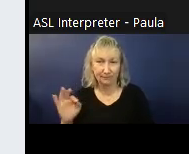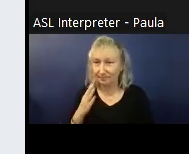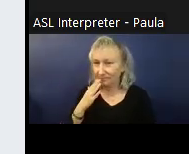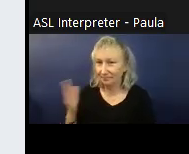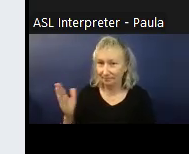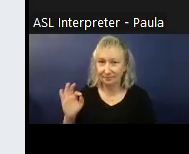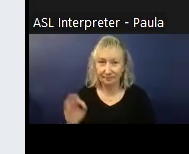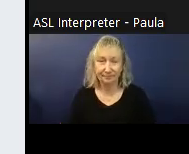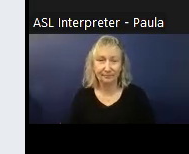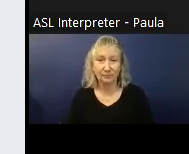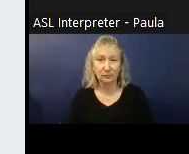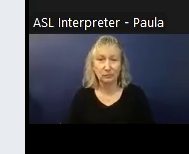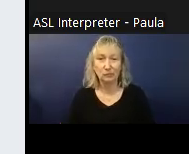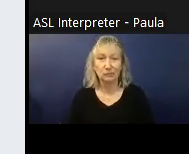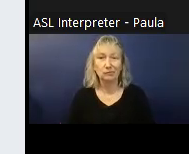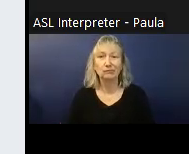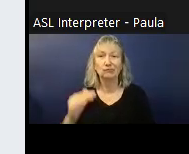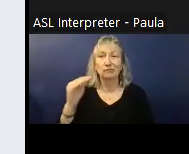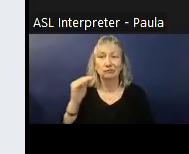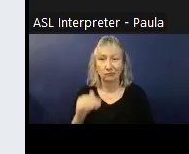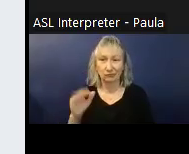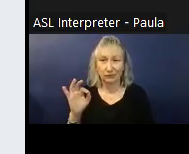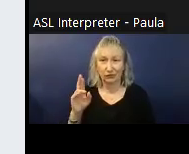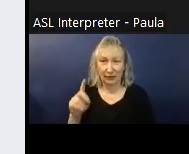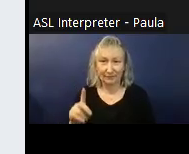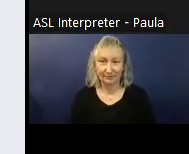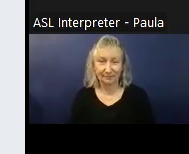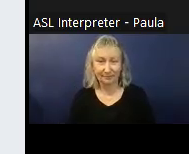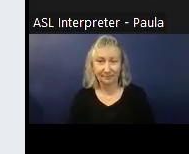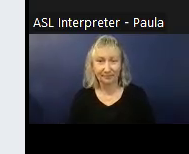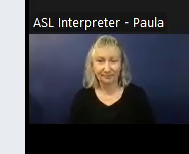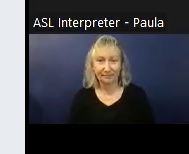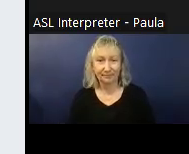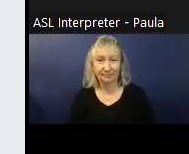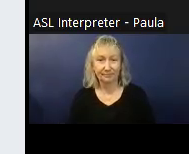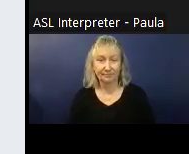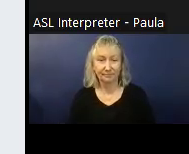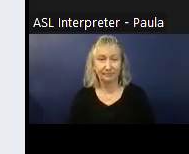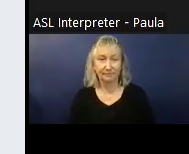Right on on to you, Fred, Just regarding that proposed deletion of